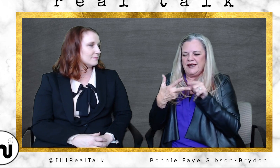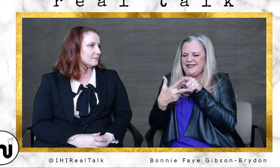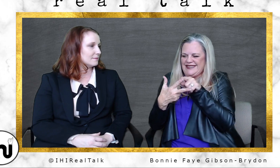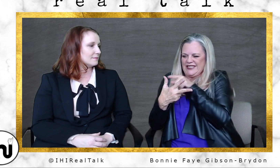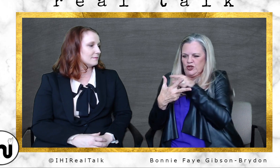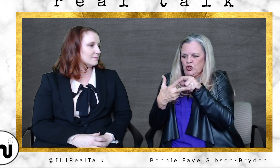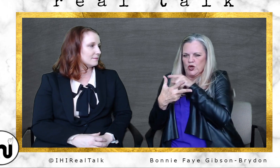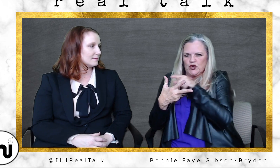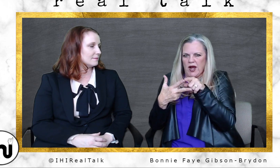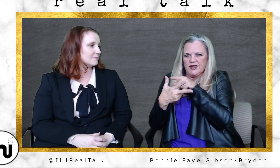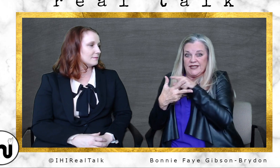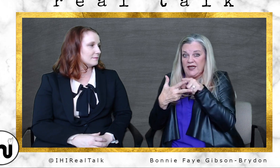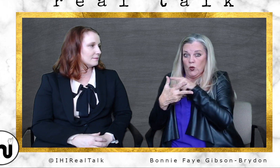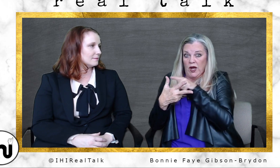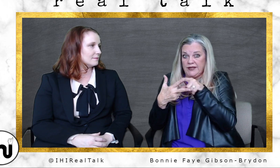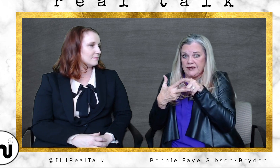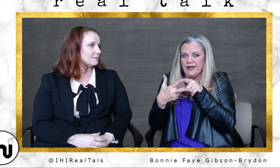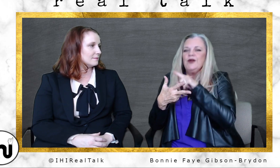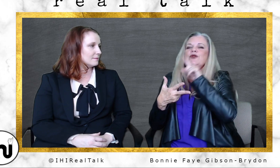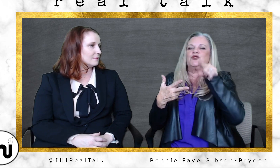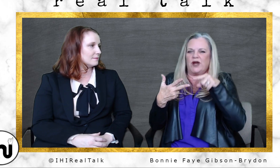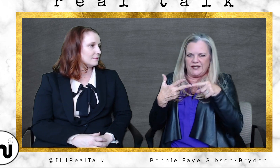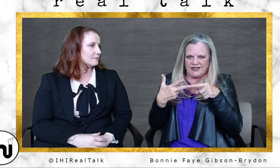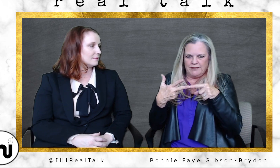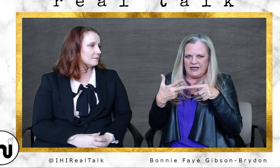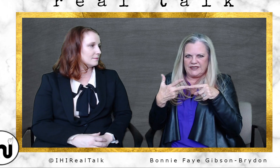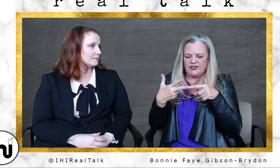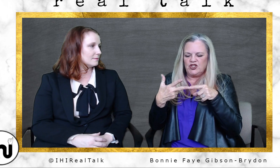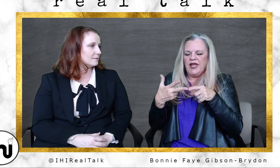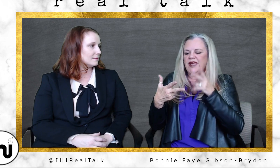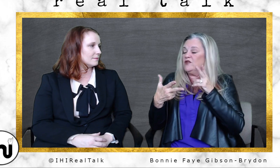these two are trying to get what? They're trying to get the message. And if we're